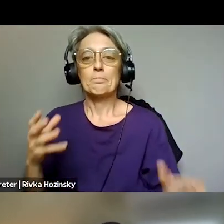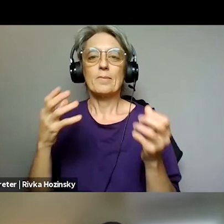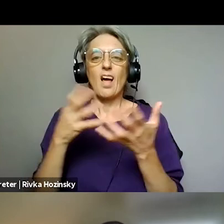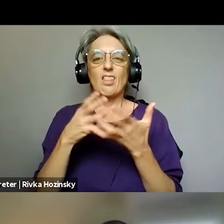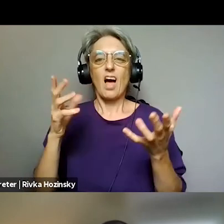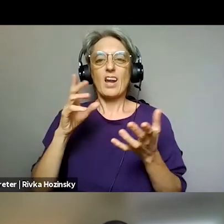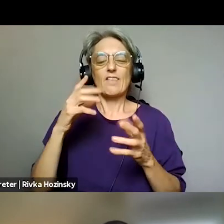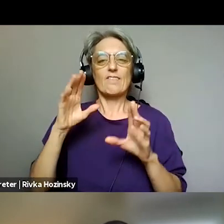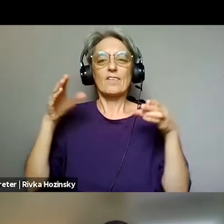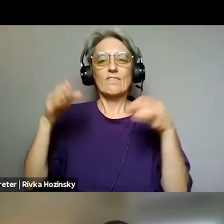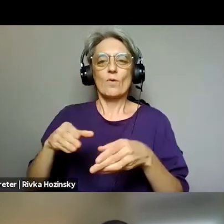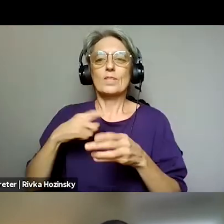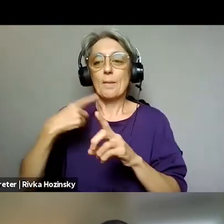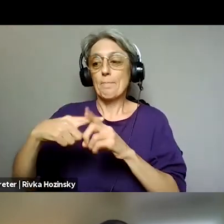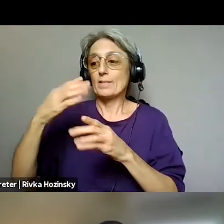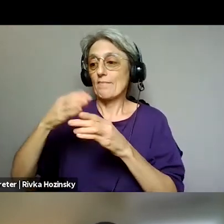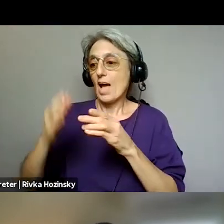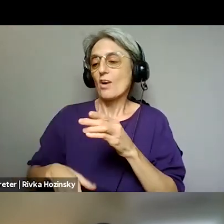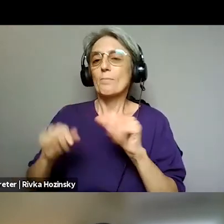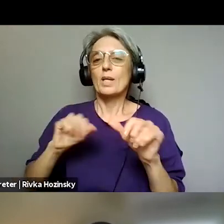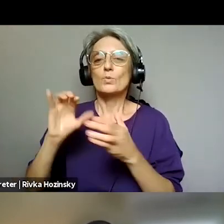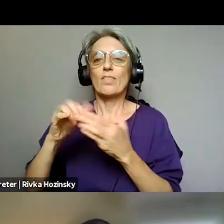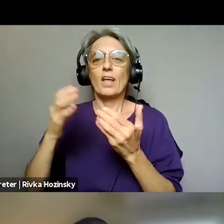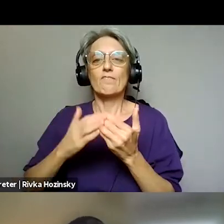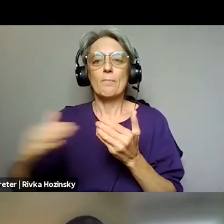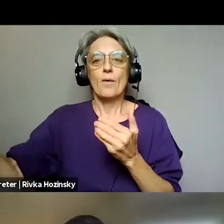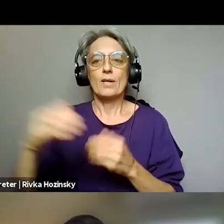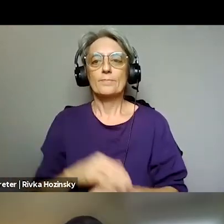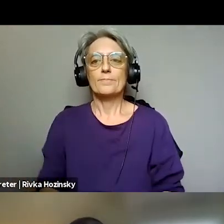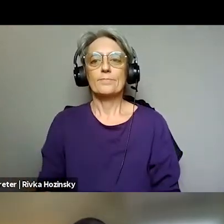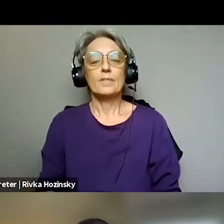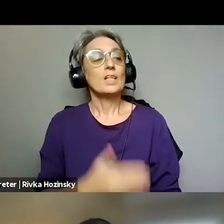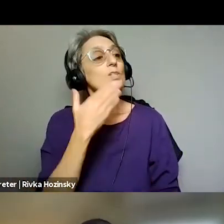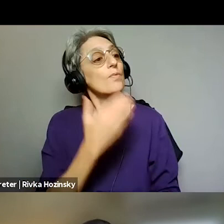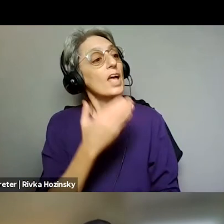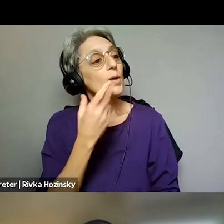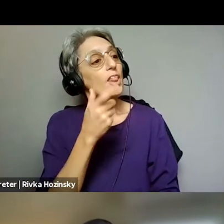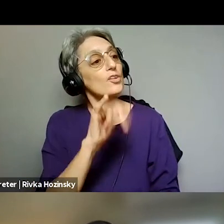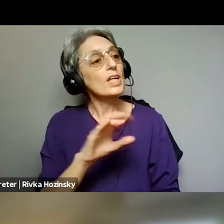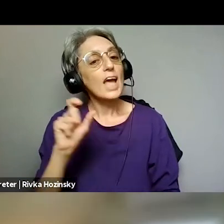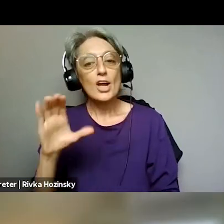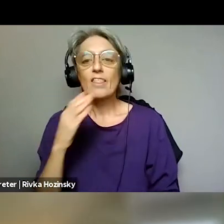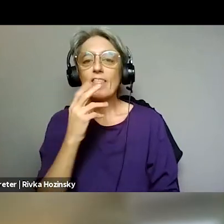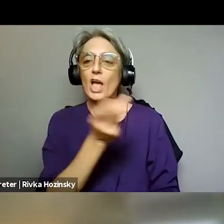[DR. MONIKA MITRA:] So I thank you Hilary, thank you Eric. I really appreciate sort of